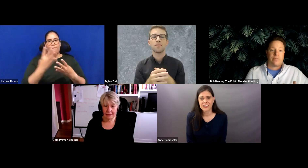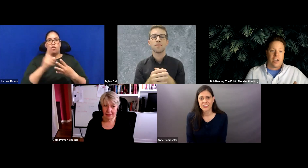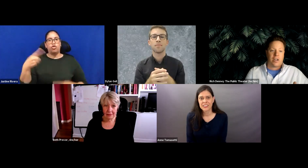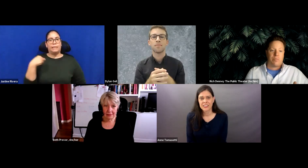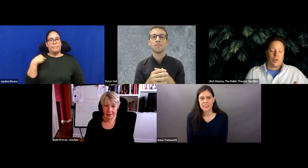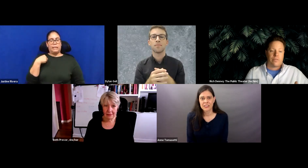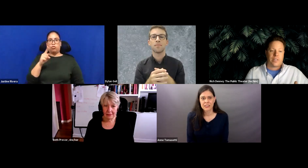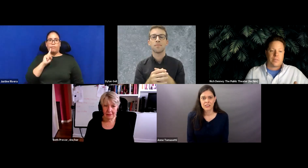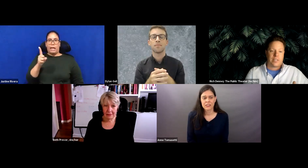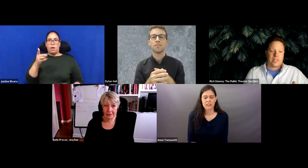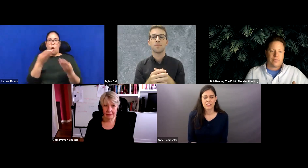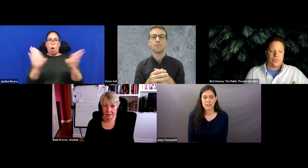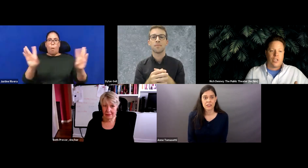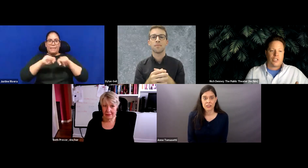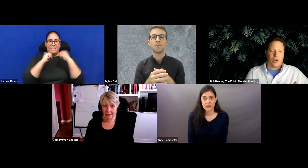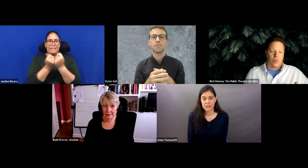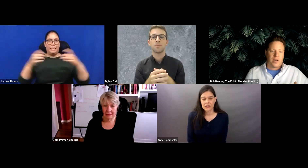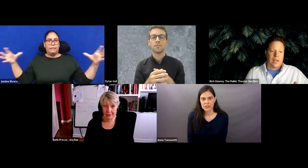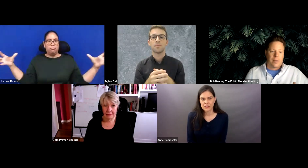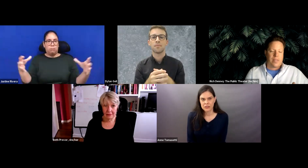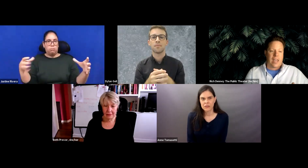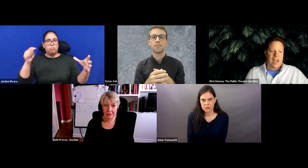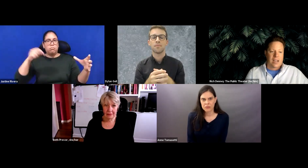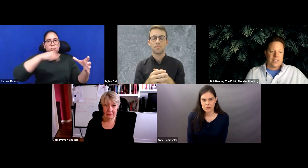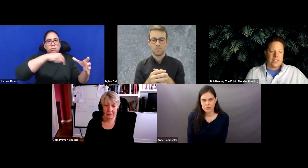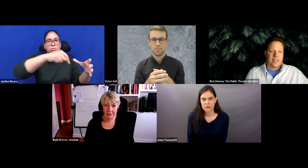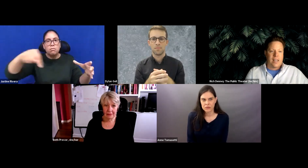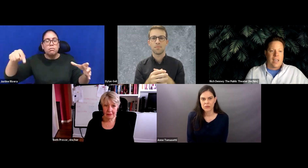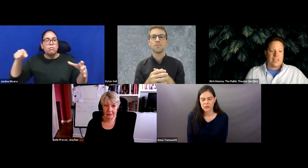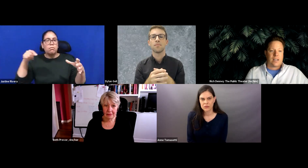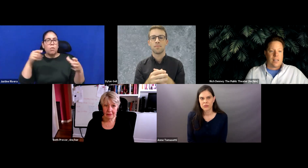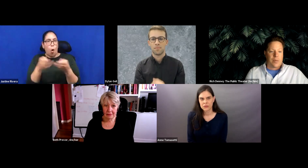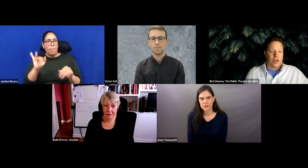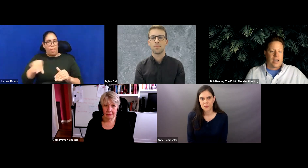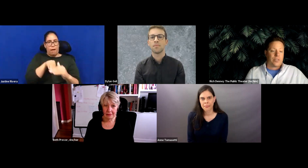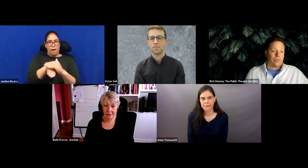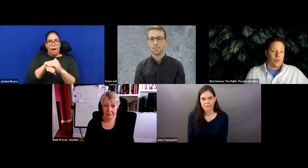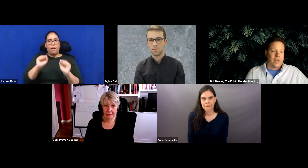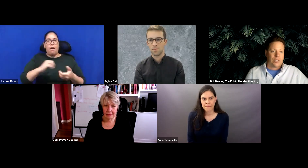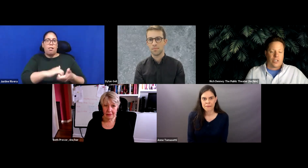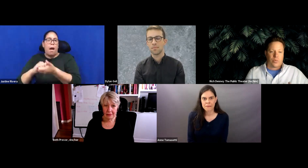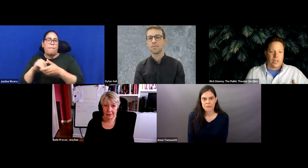was very important, for this to be successful, to open up that access and to collaborate as a group. And so I just want to